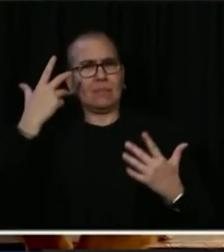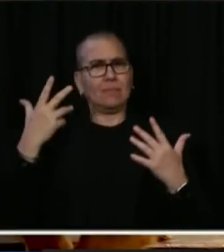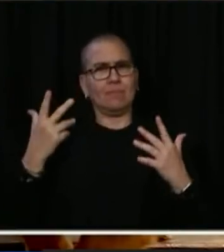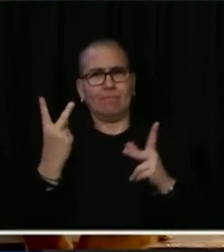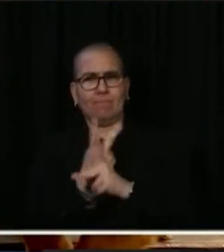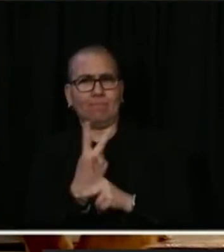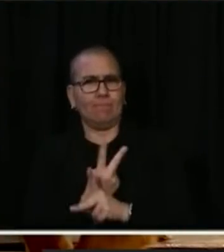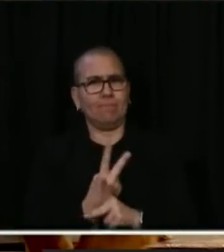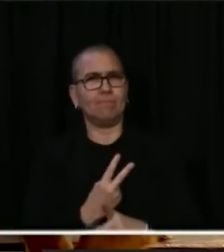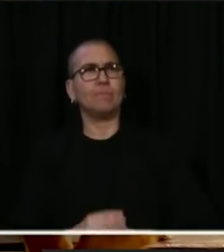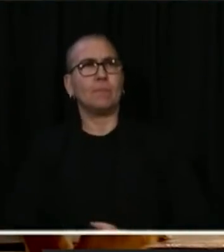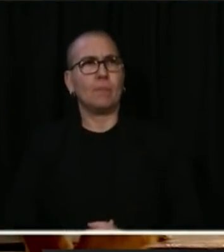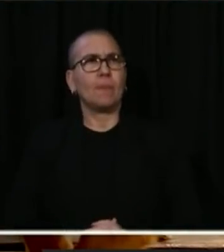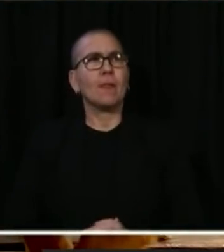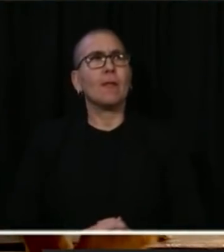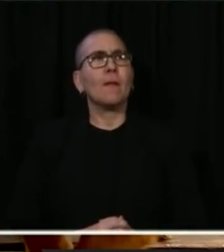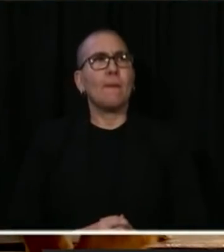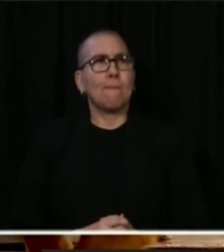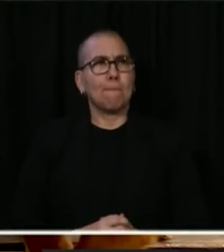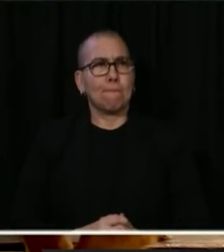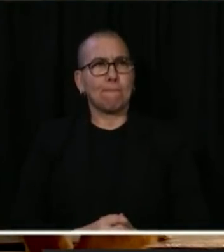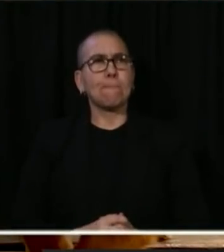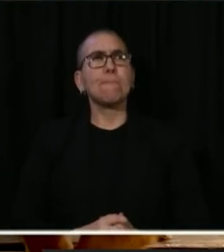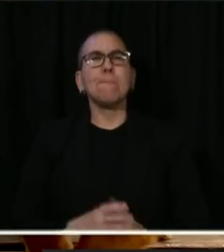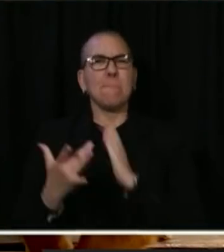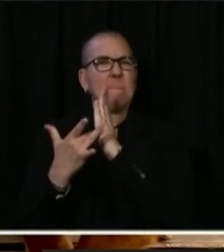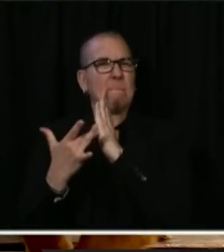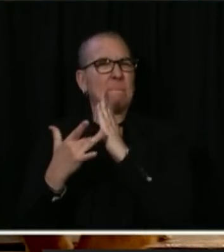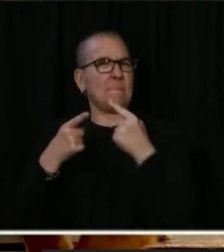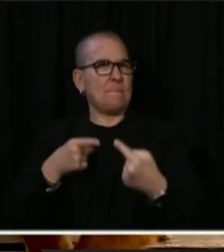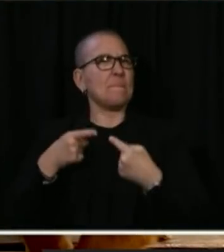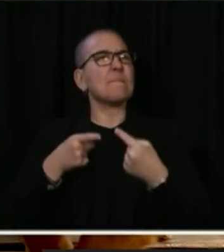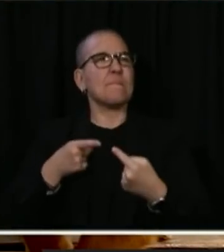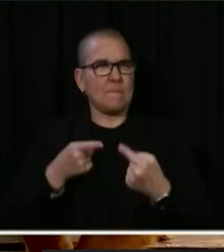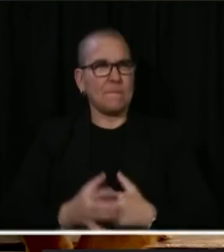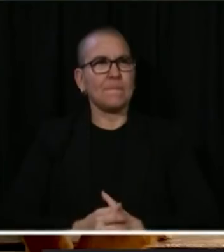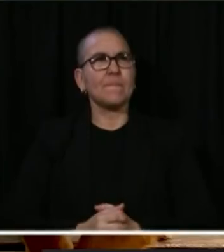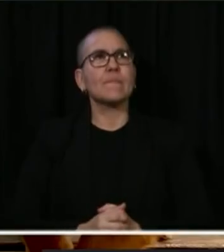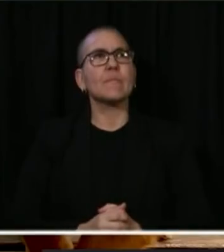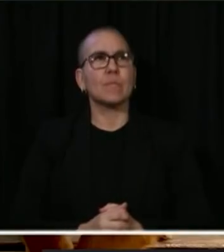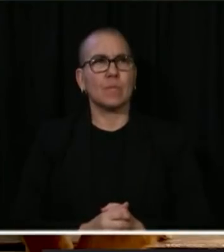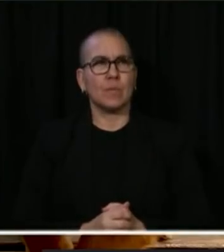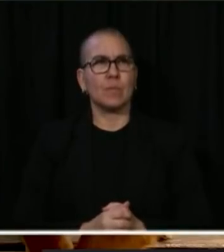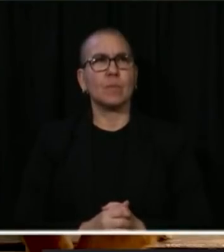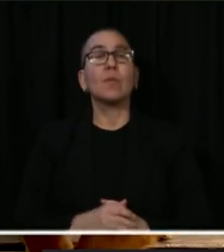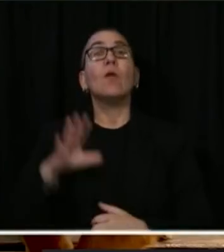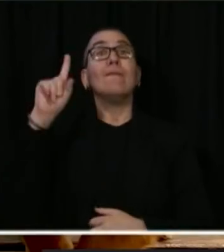WE DON'T HAVE THAT AUTHORIZATION, YET. WE ANTICIPATE IT MAY BE COMING BUT WE NEED TO PLAN TO KNOW